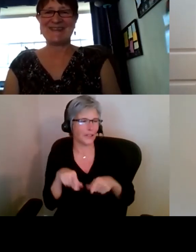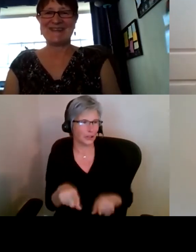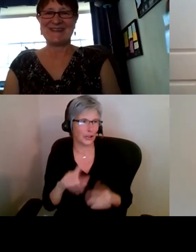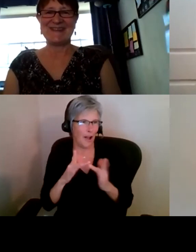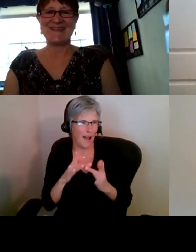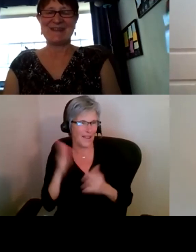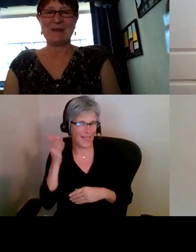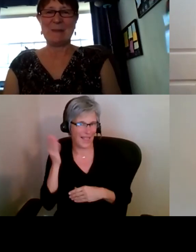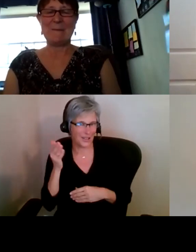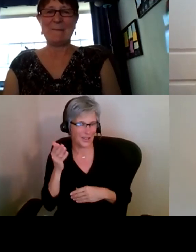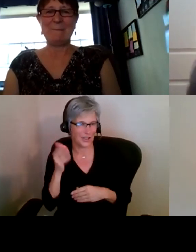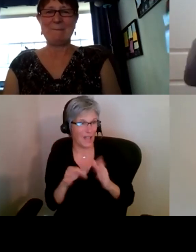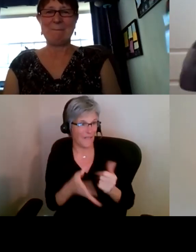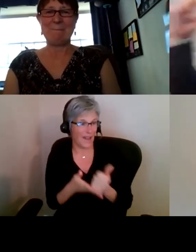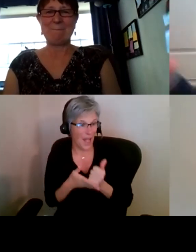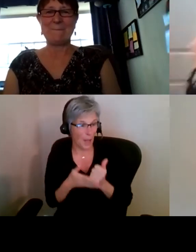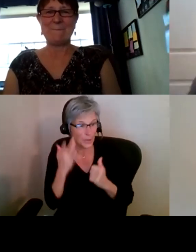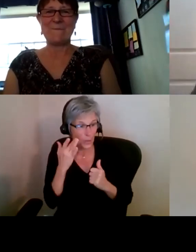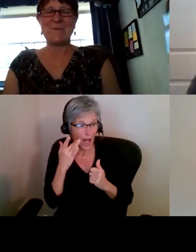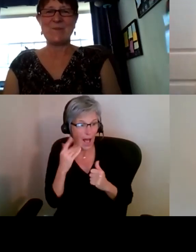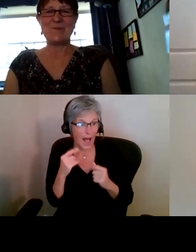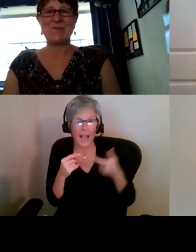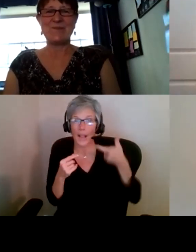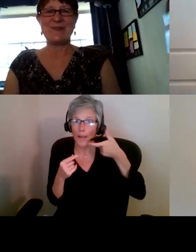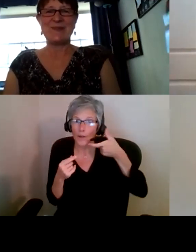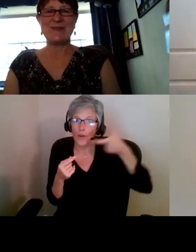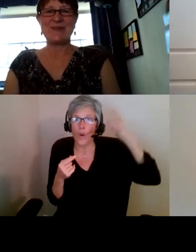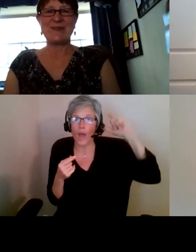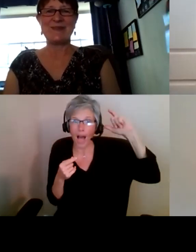it's helpful because when I move the microphone up and take a drink, just adds even more pause